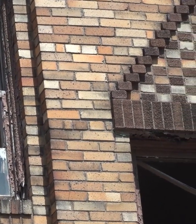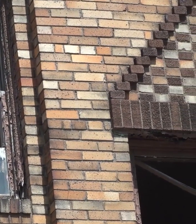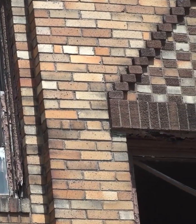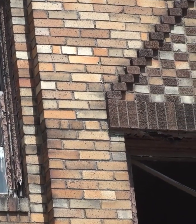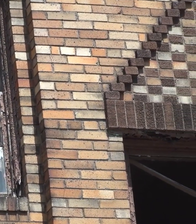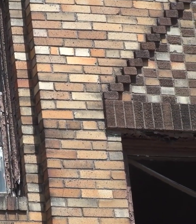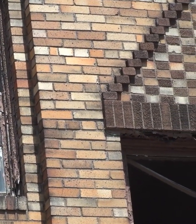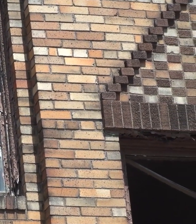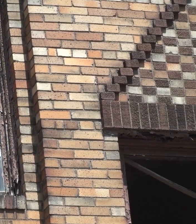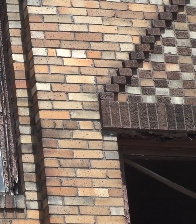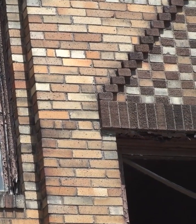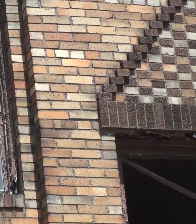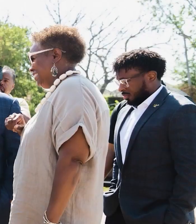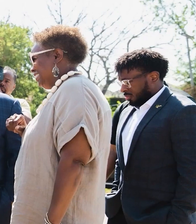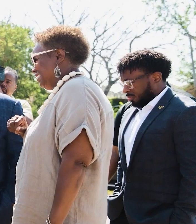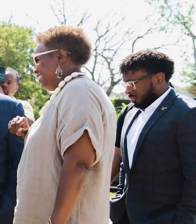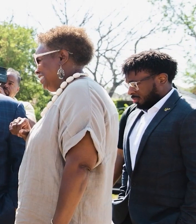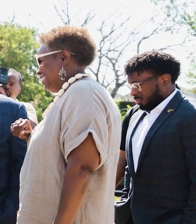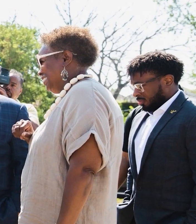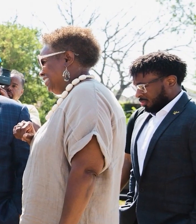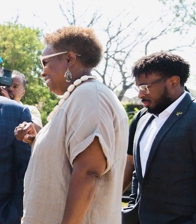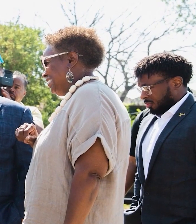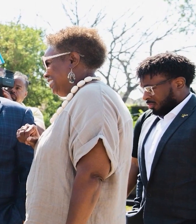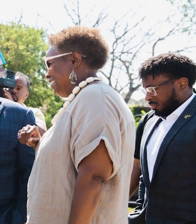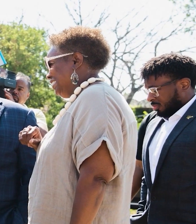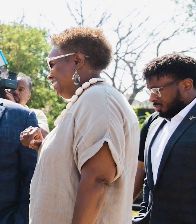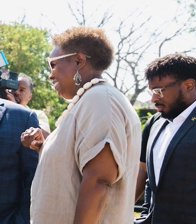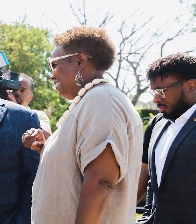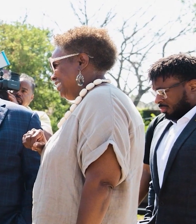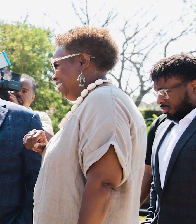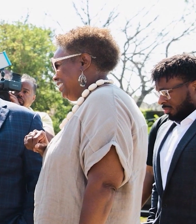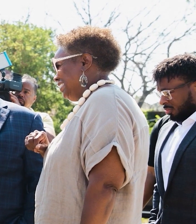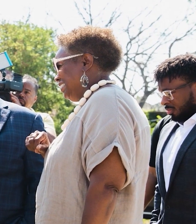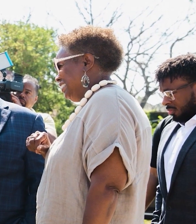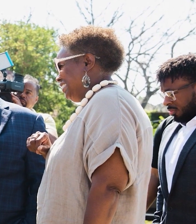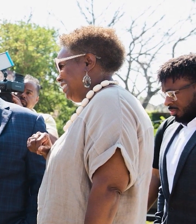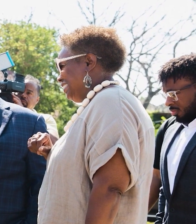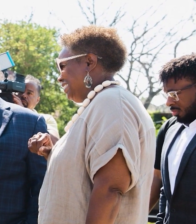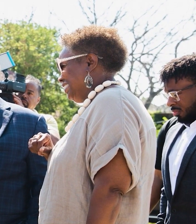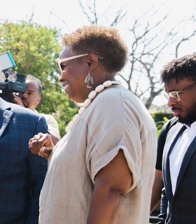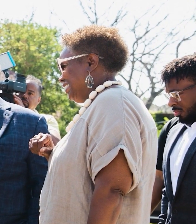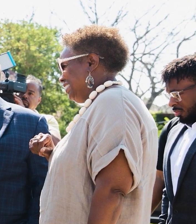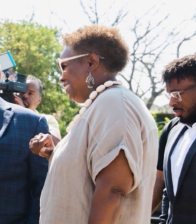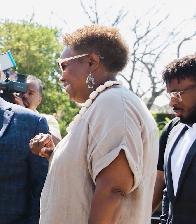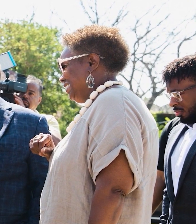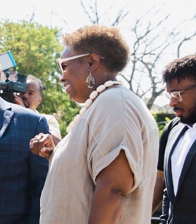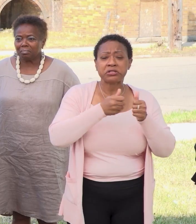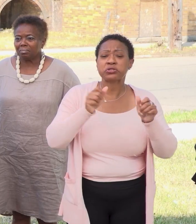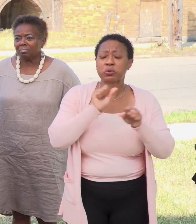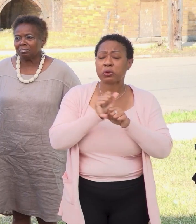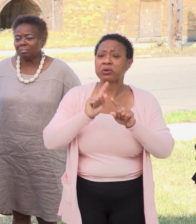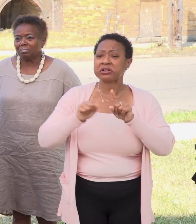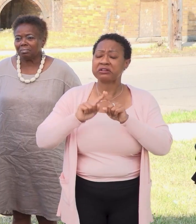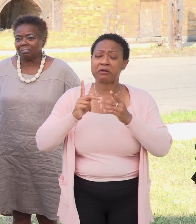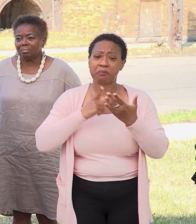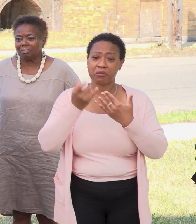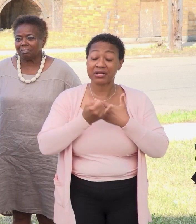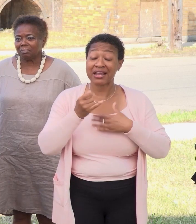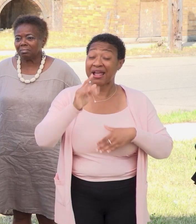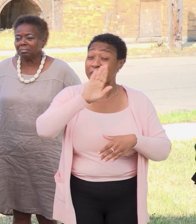PLANS SHE SAID WHAT IF WE ALL CAME TOGETHER AND DID ONE PLAN I'VE NEVER HAD A CASE WHERE